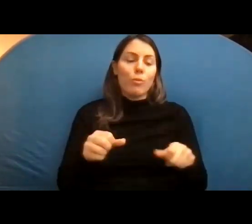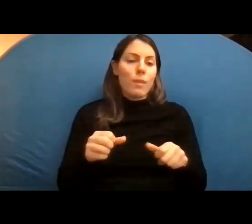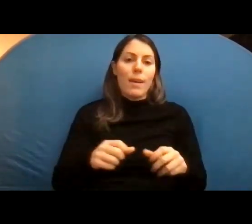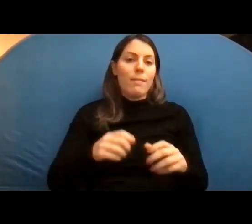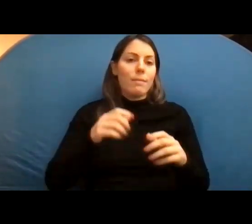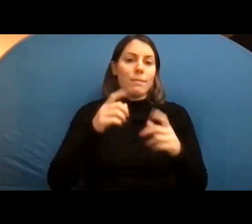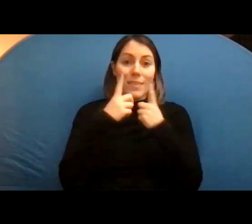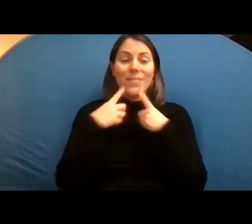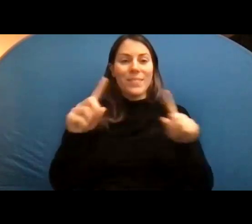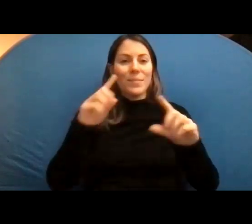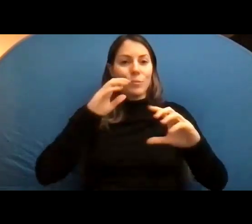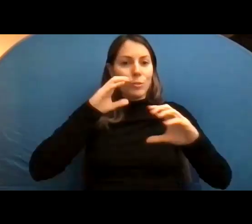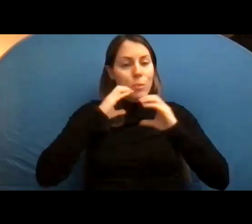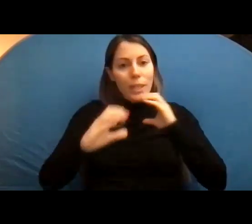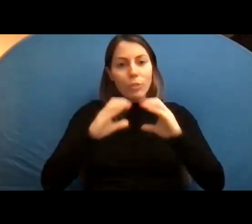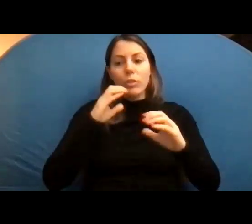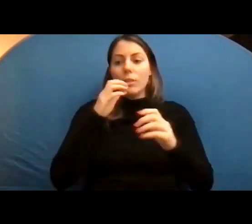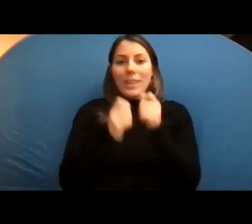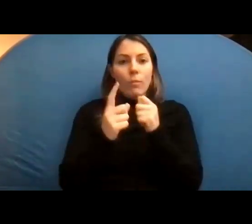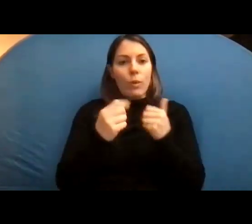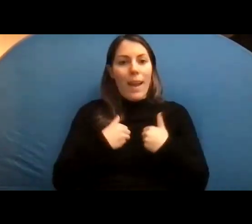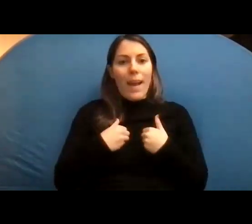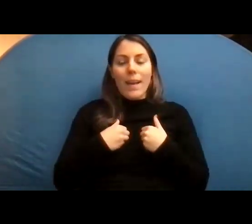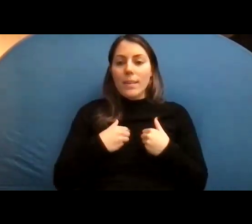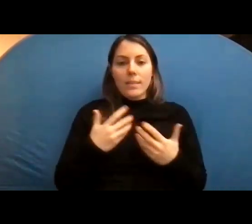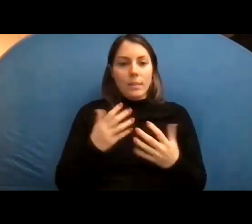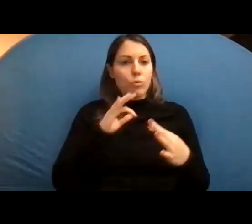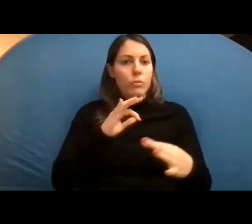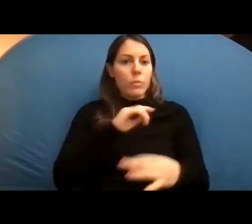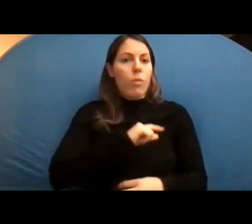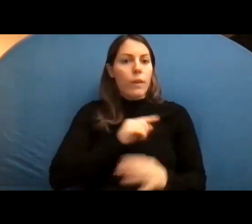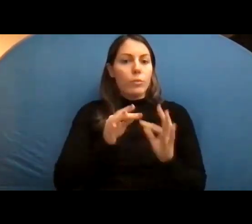Obviously, that's our goal is for there to always be effective communication and for everyone to always have a qualified